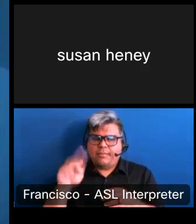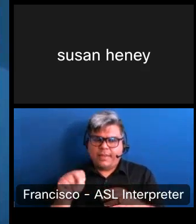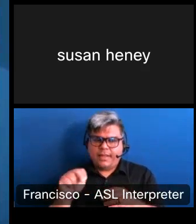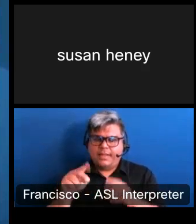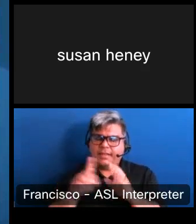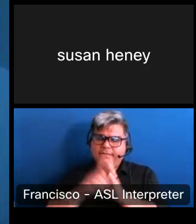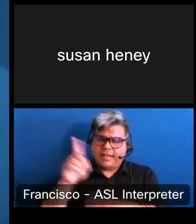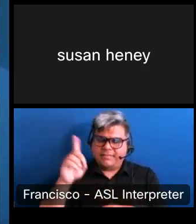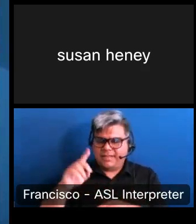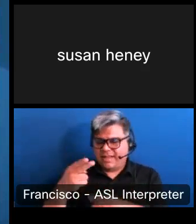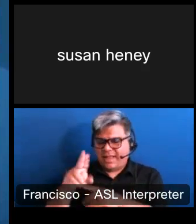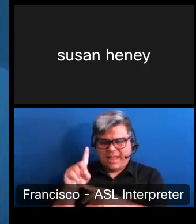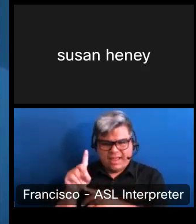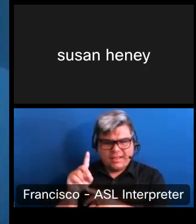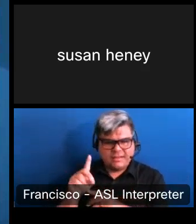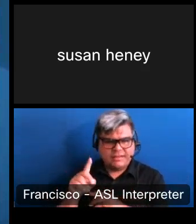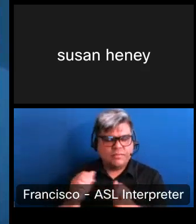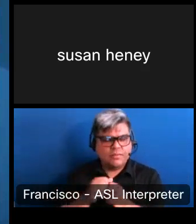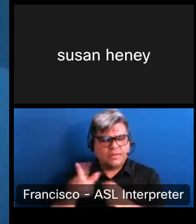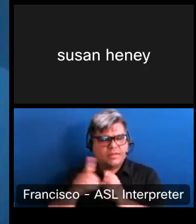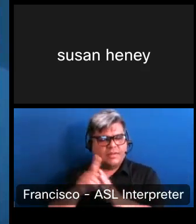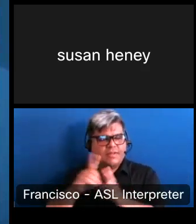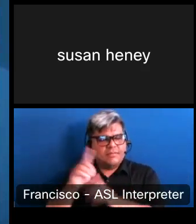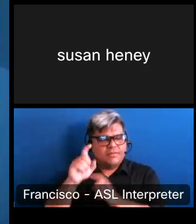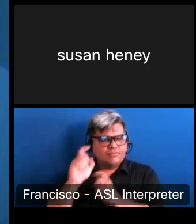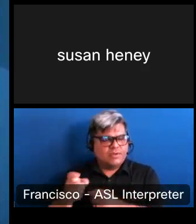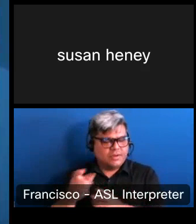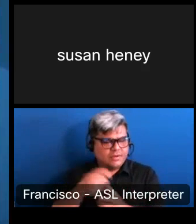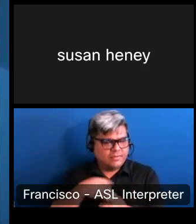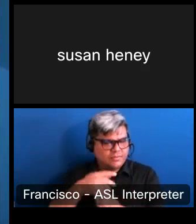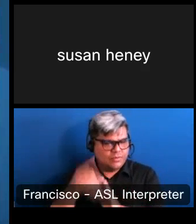Grant Program, and Public Housing Capital Fund, and the Department of Transportation